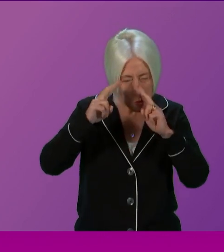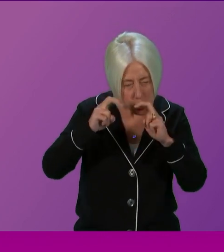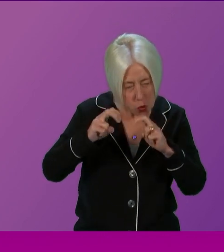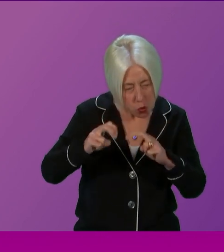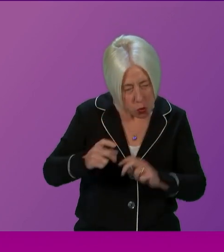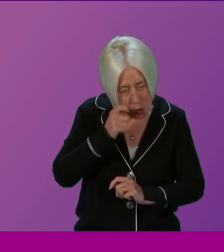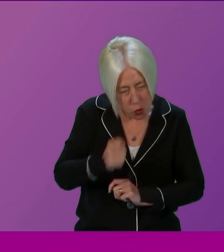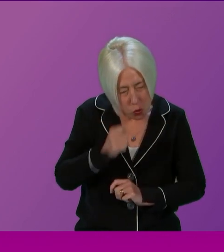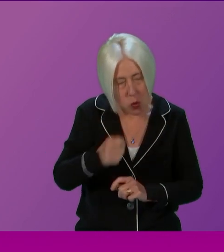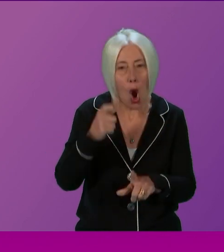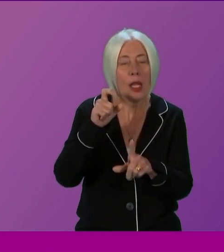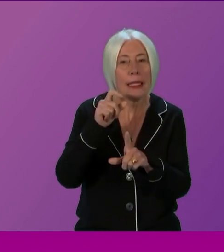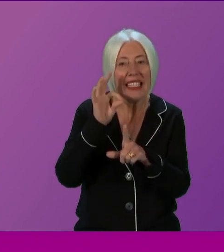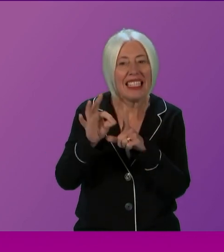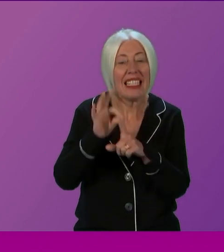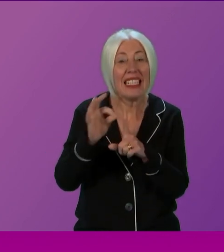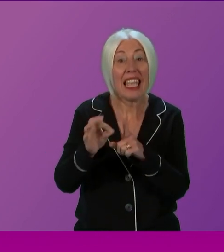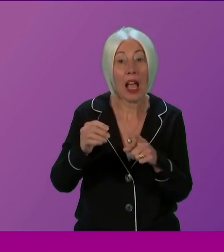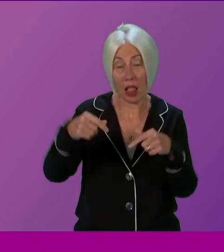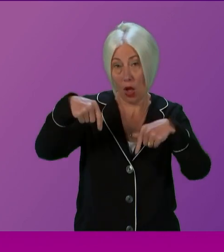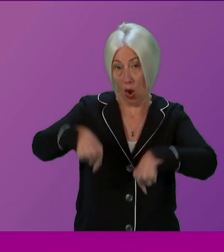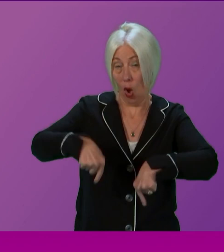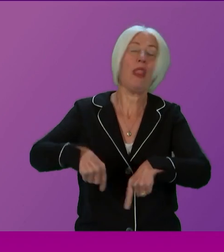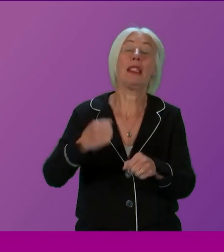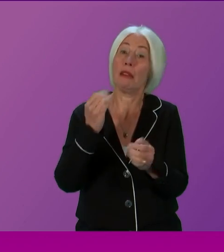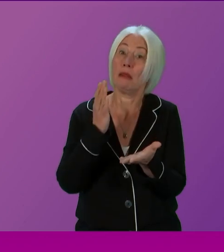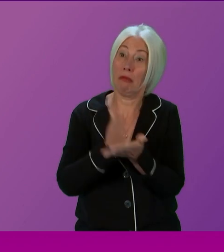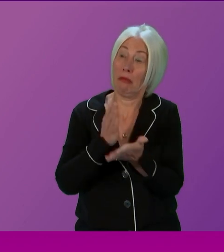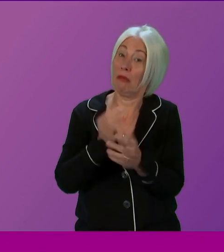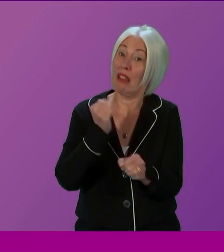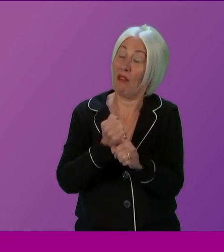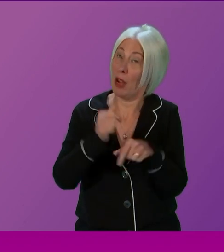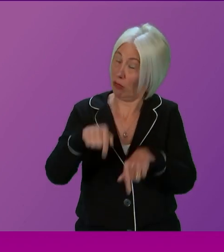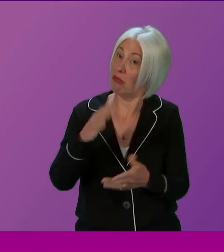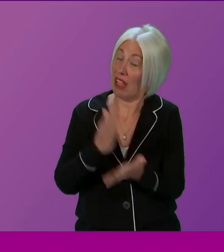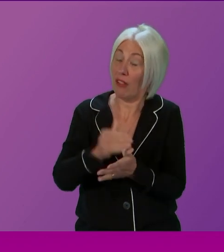On this Government’s record, Kate Forbes has got the detail bang on the money, has she not?